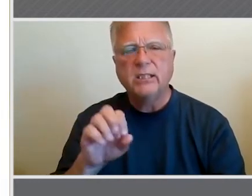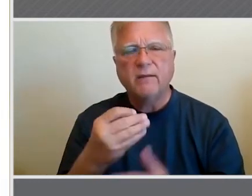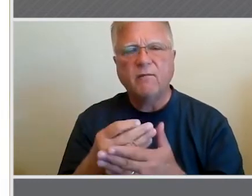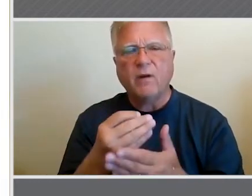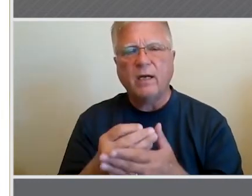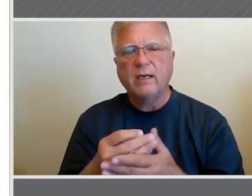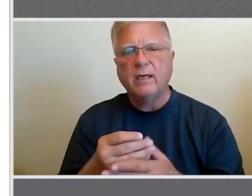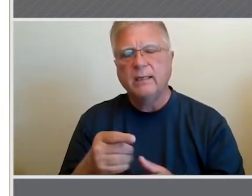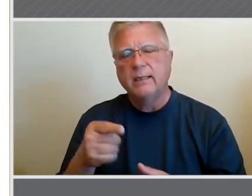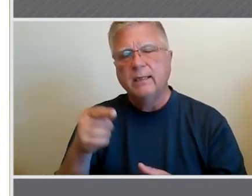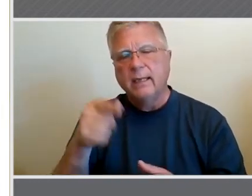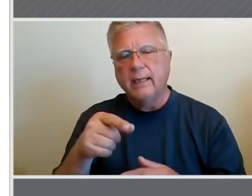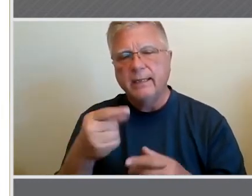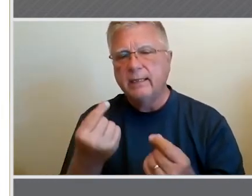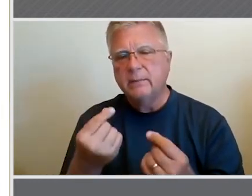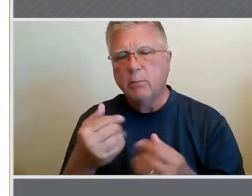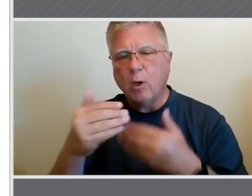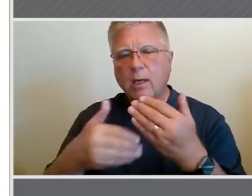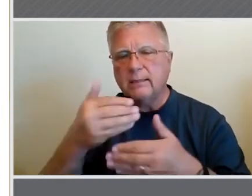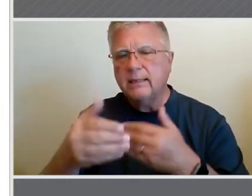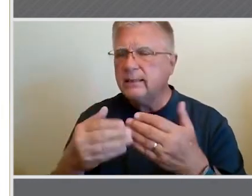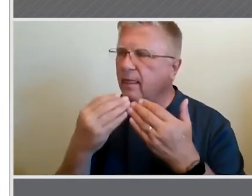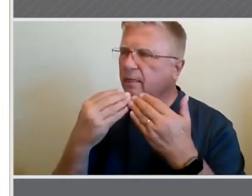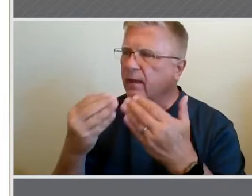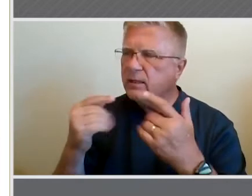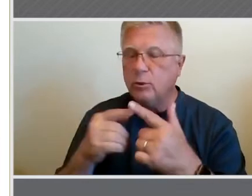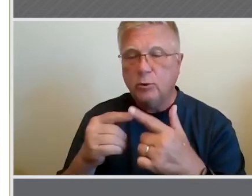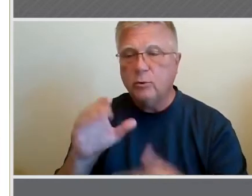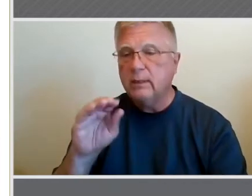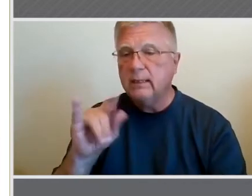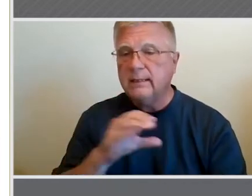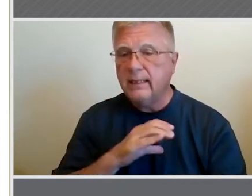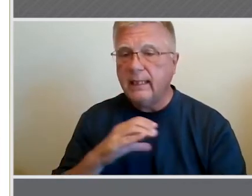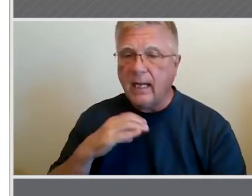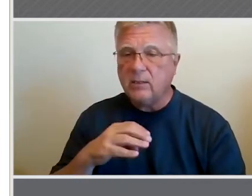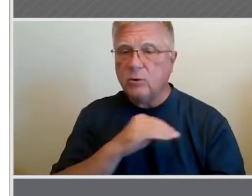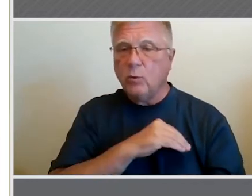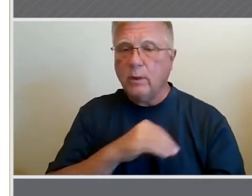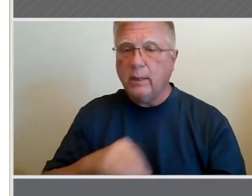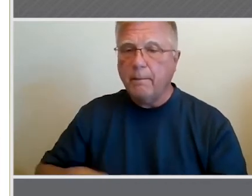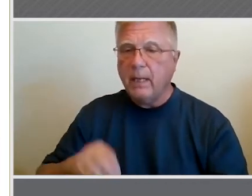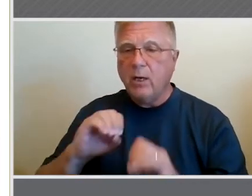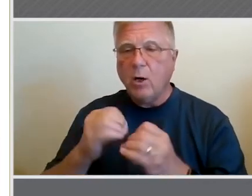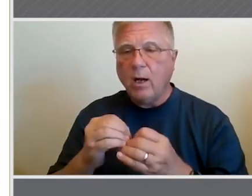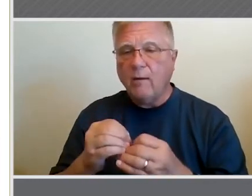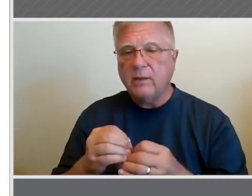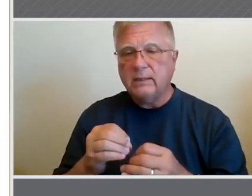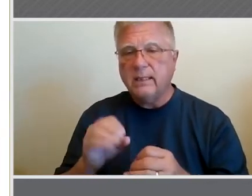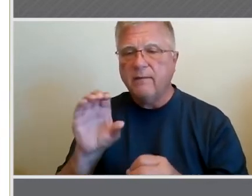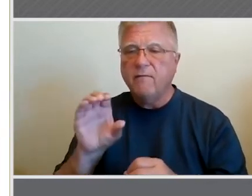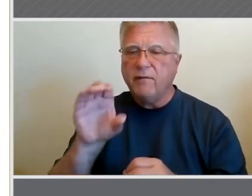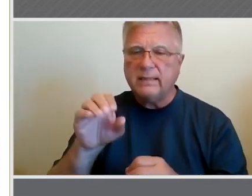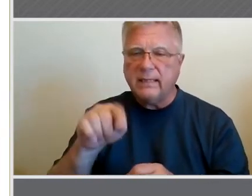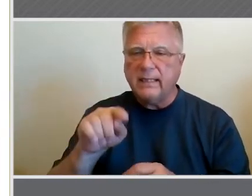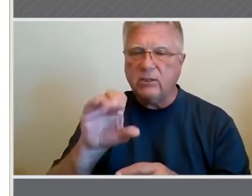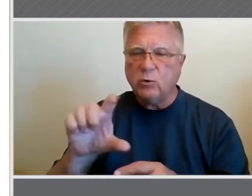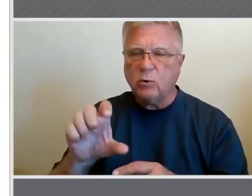and you know that, again, thanks to the city council the mayor's office you know investing in this tool is a program we provide grants directly to our community